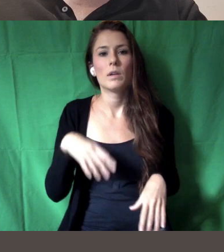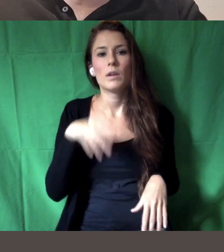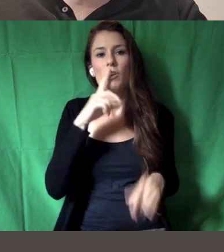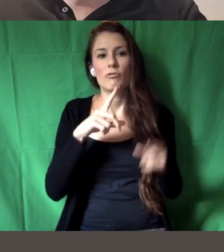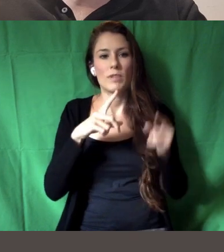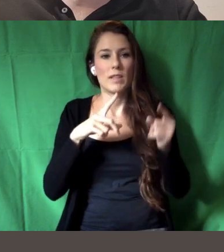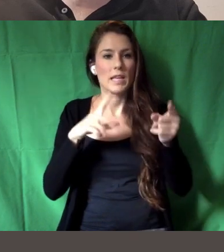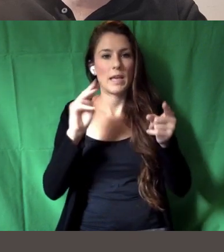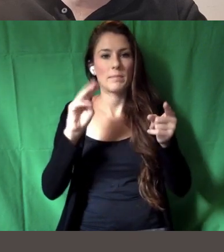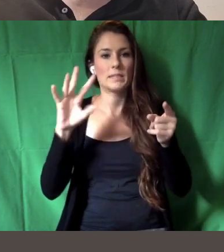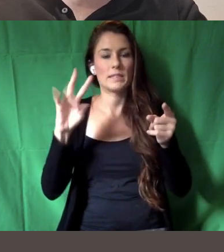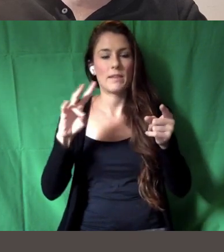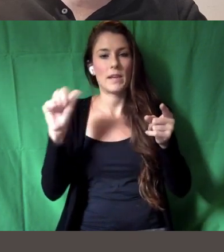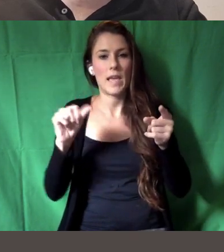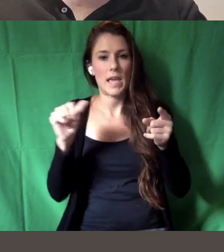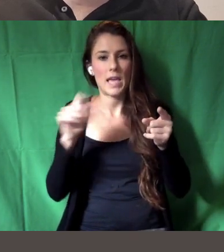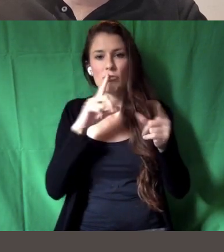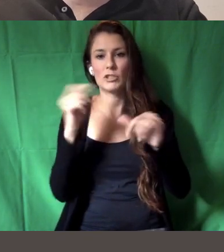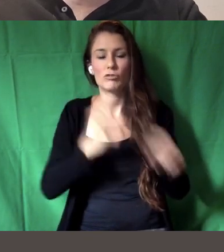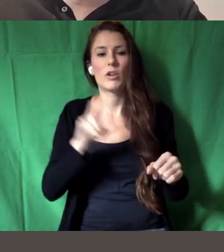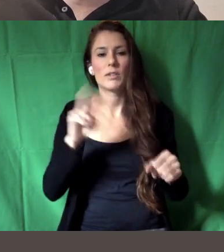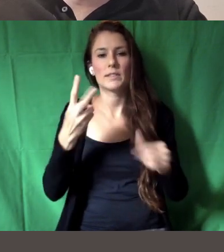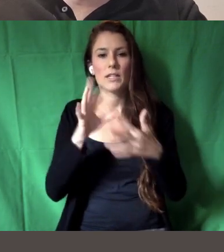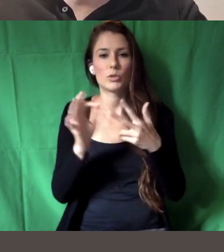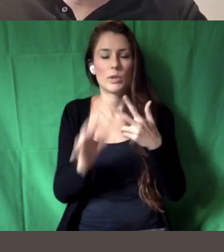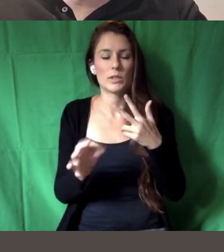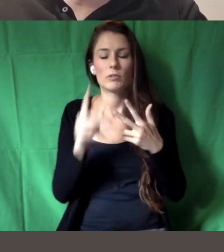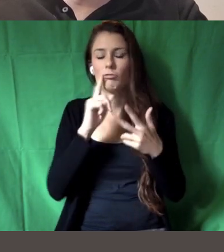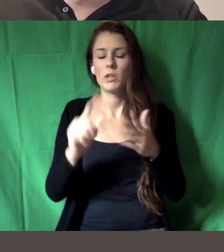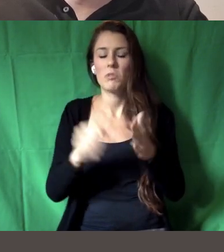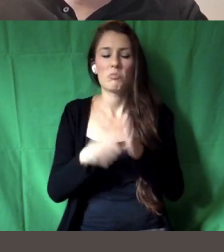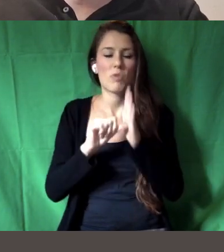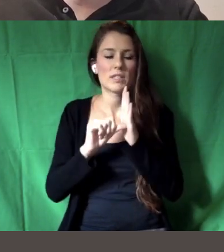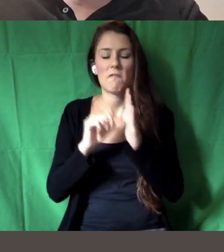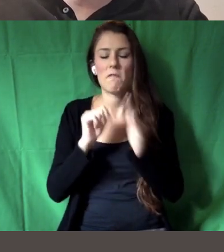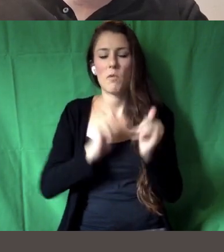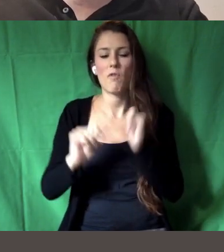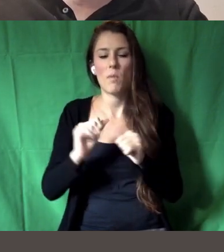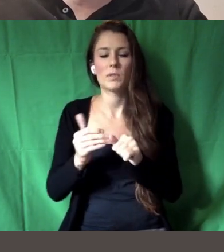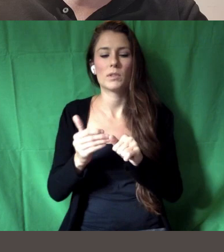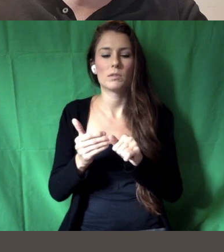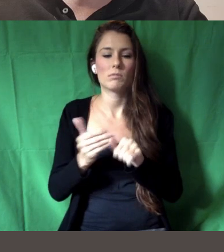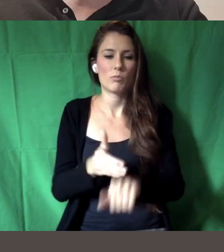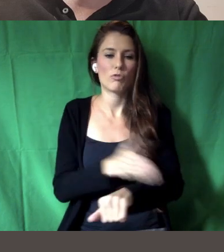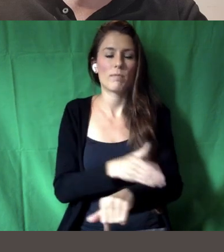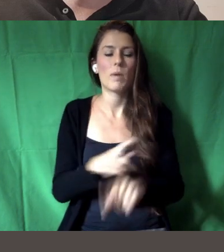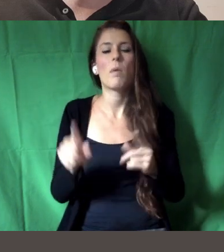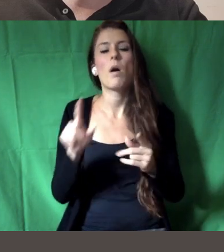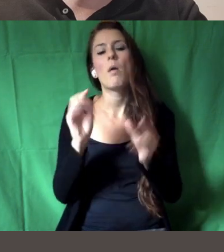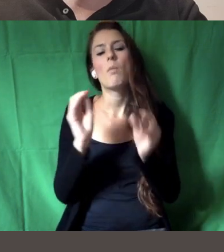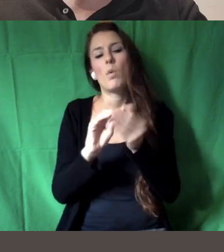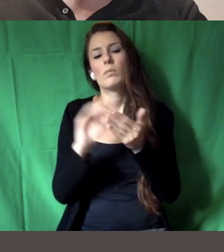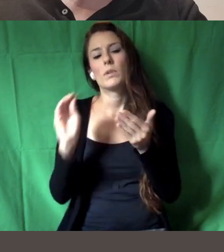strong second choice candidate with impressive performance improvements but more expensive.